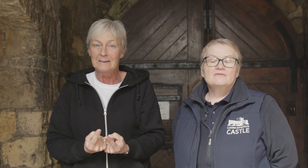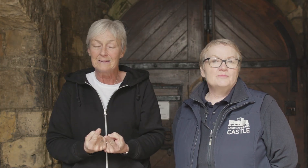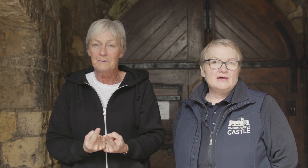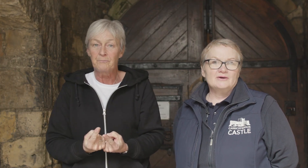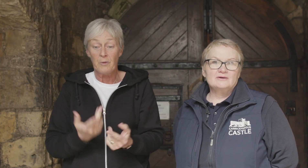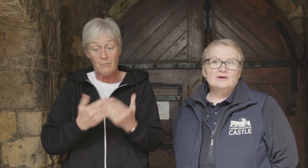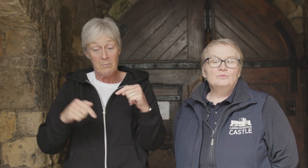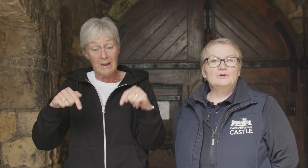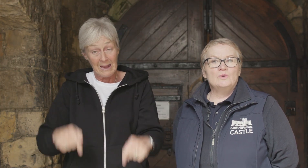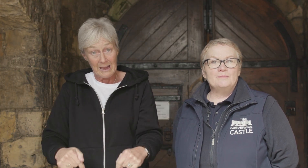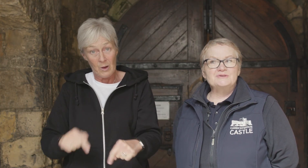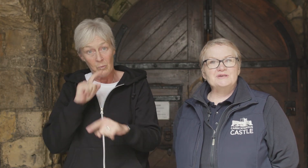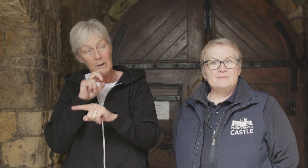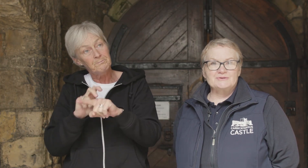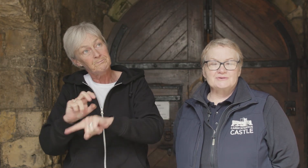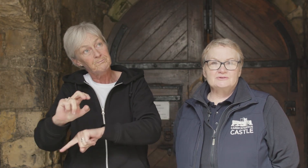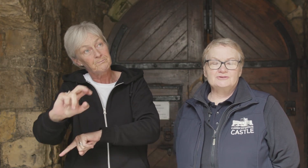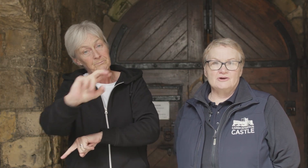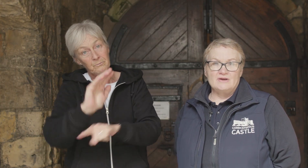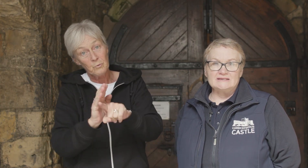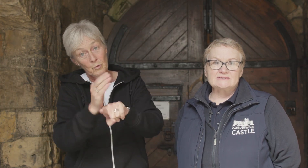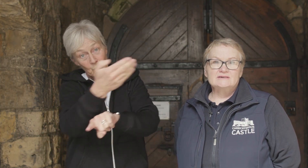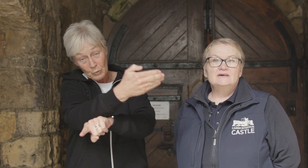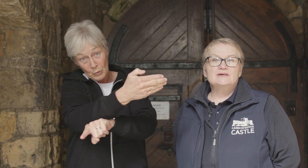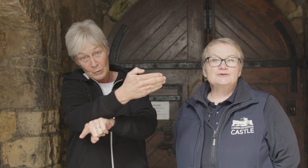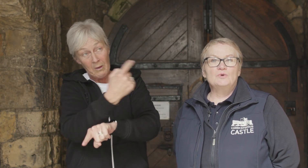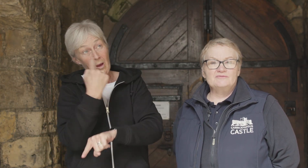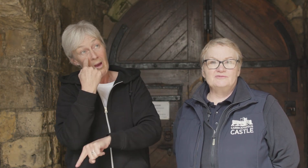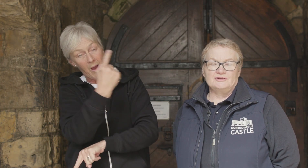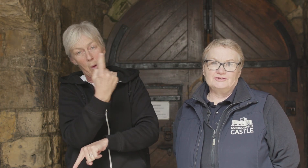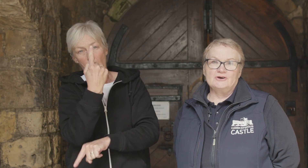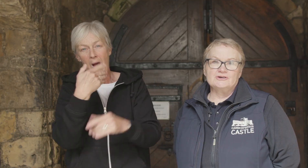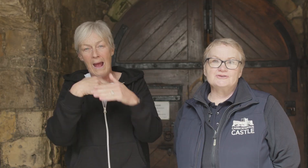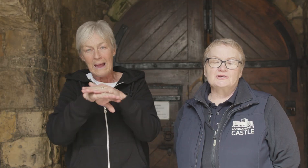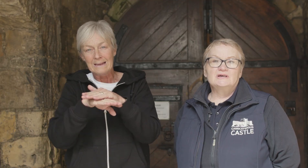From here, we'll go up the steps to our right into one of the front towers